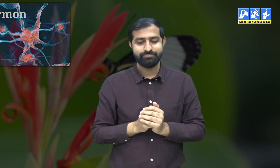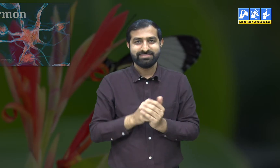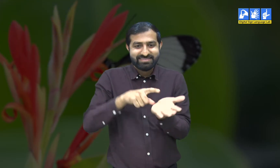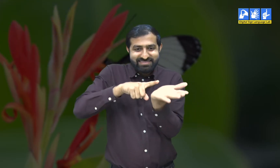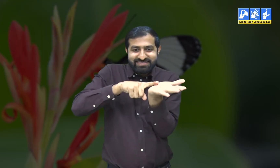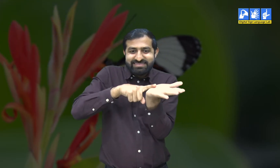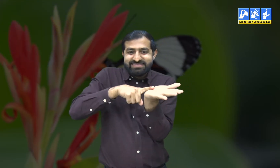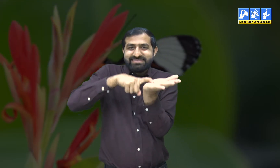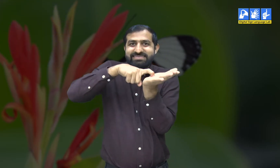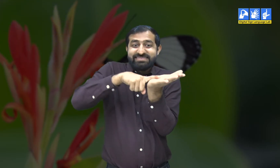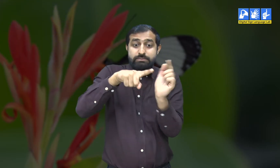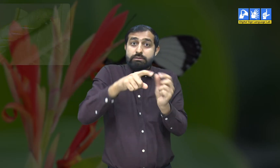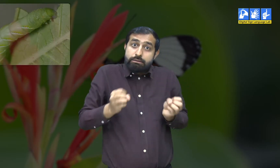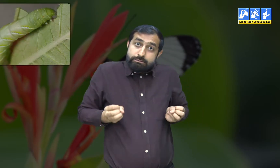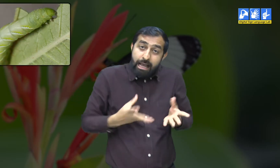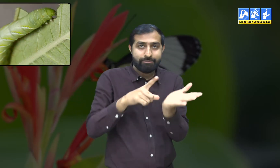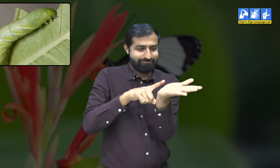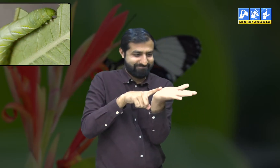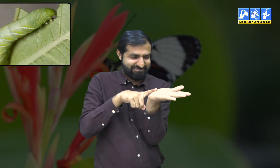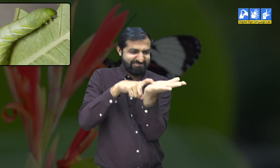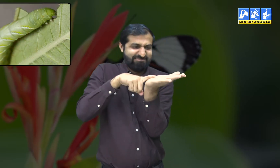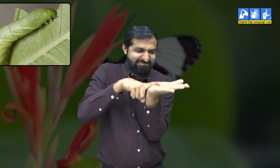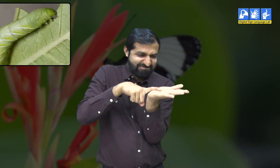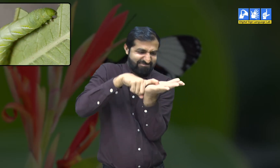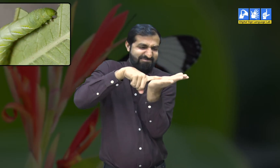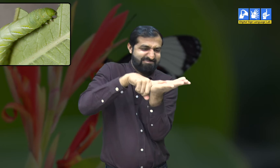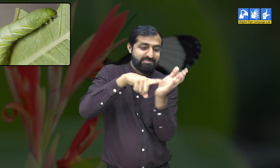To transform into an adult butterfly they go through many stages.